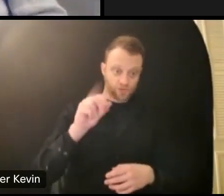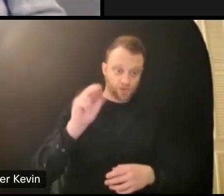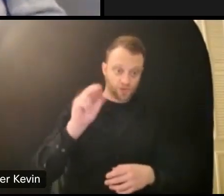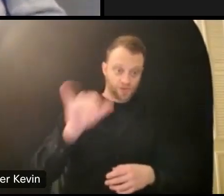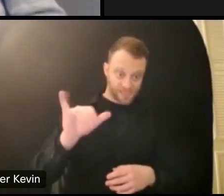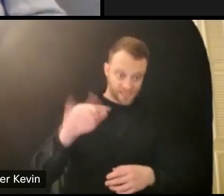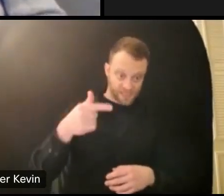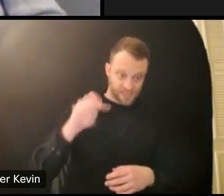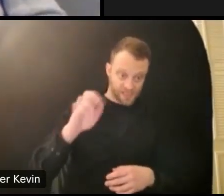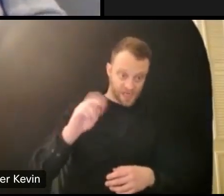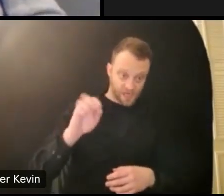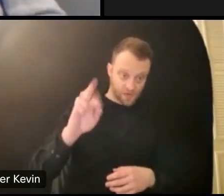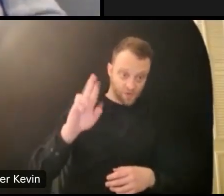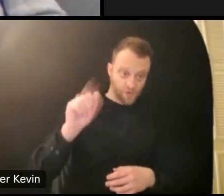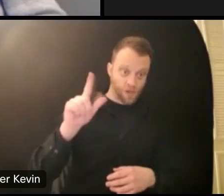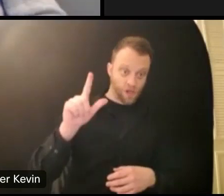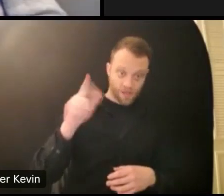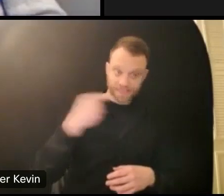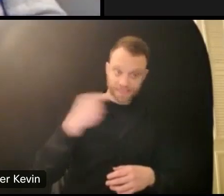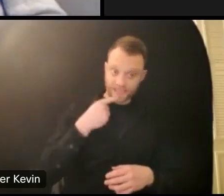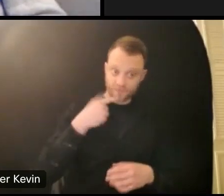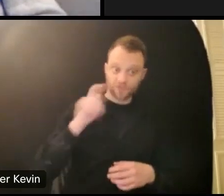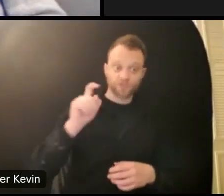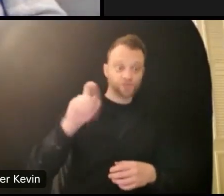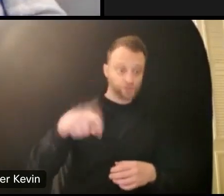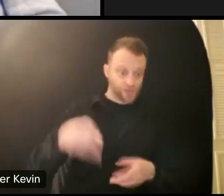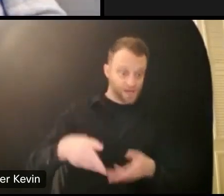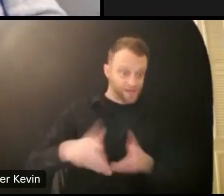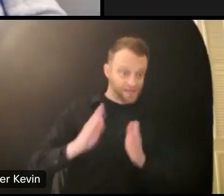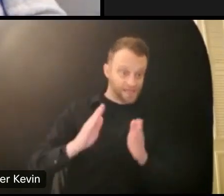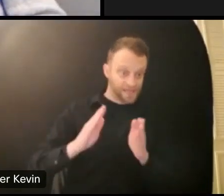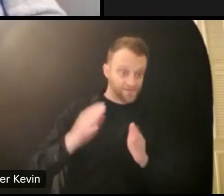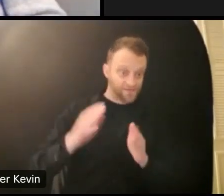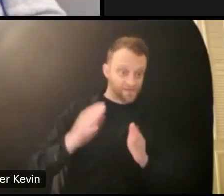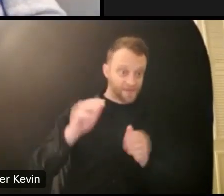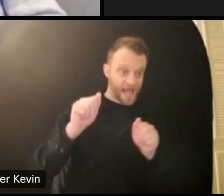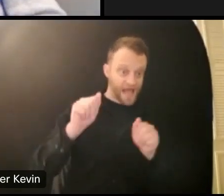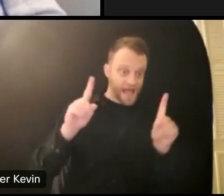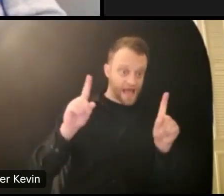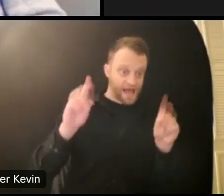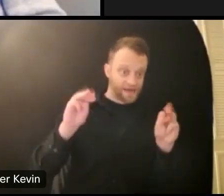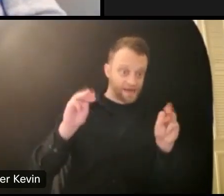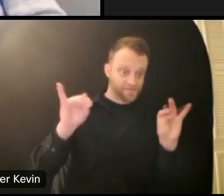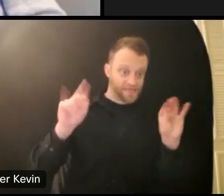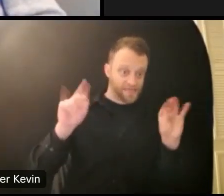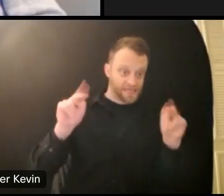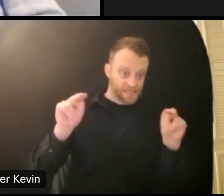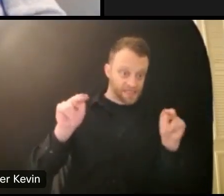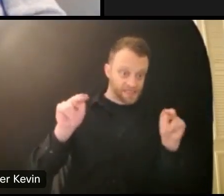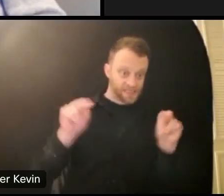sessions open to the public. Now my feeling was that because the administrative sessions were very